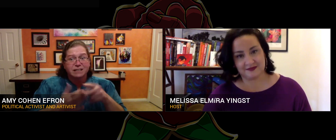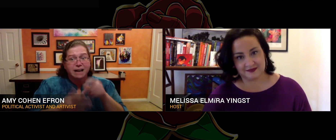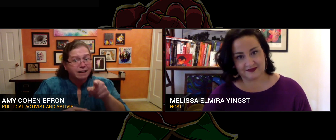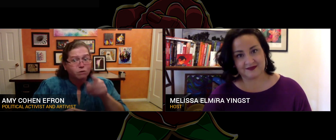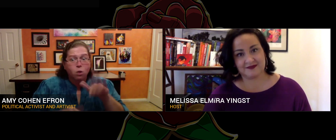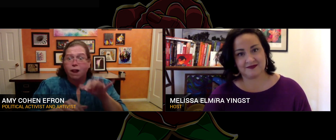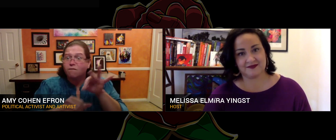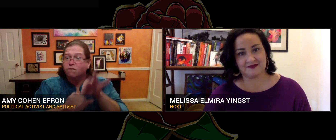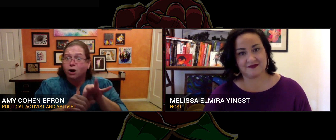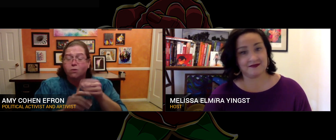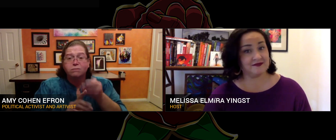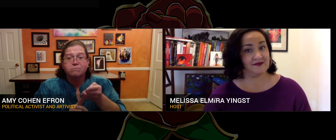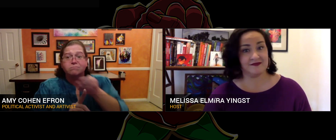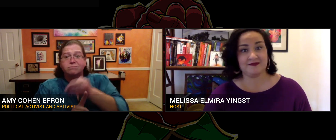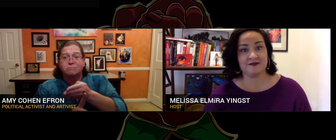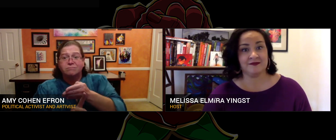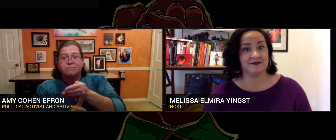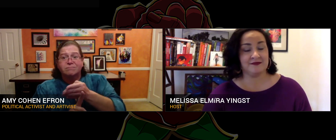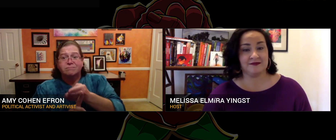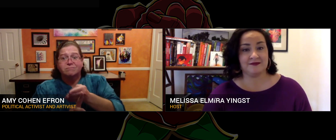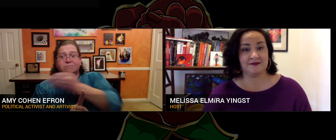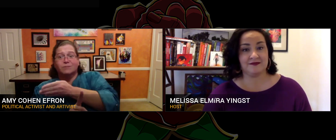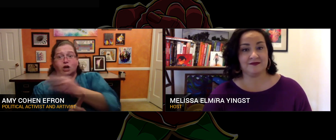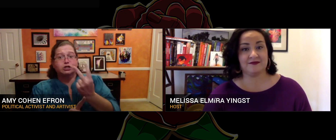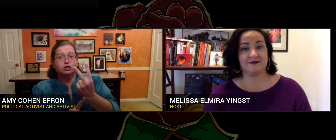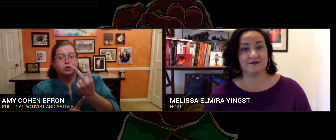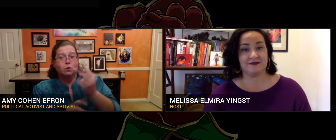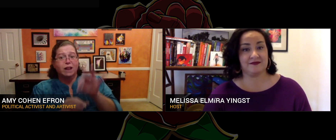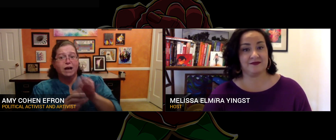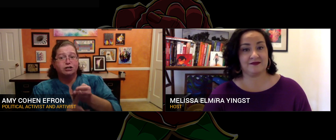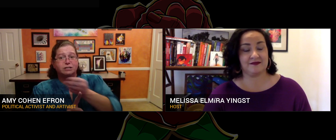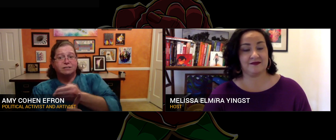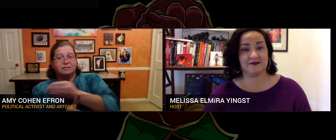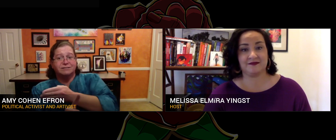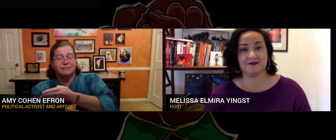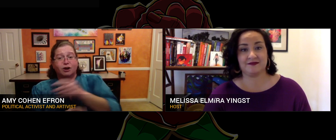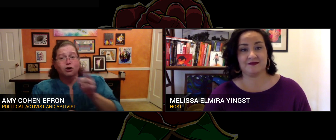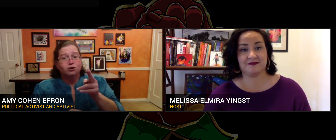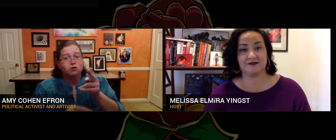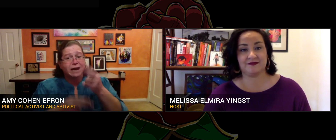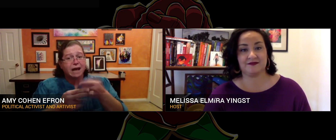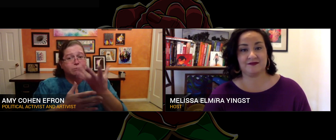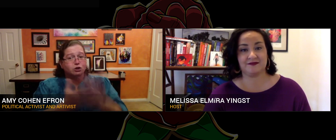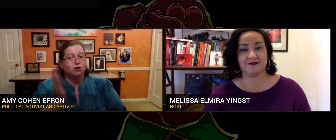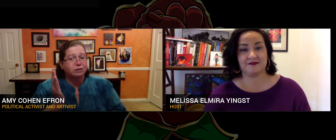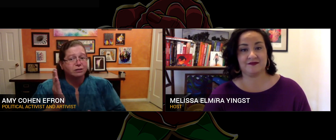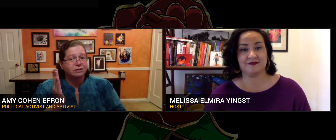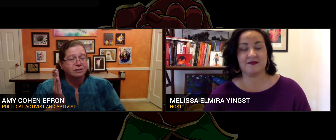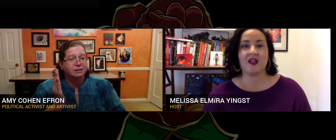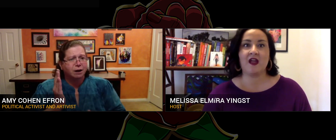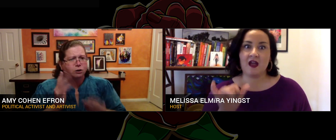That means if you haven't voted in the past elections, like the past 2 elections, your name will be gone.